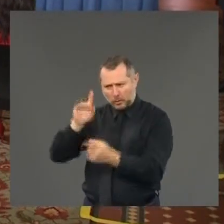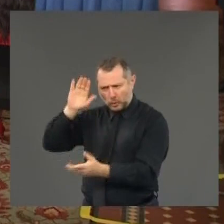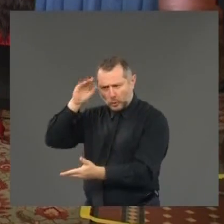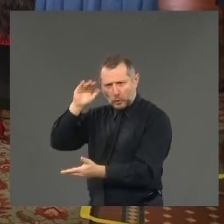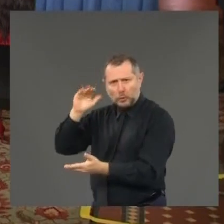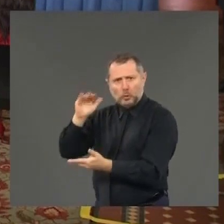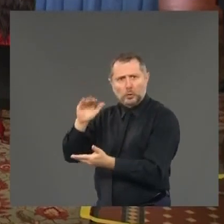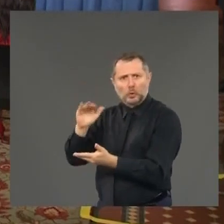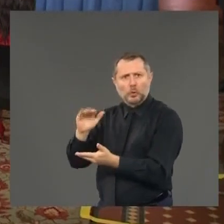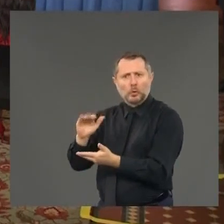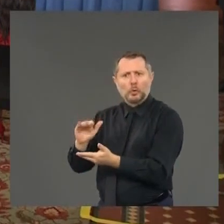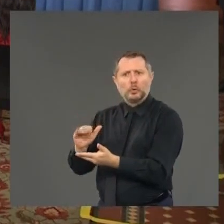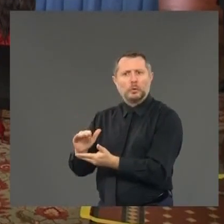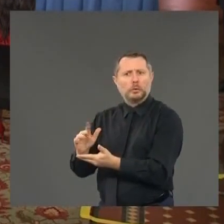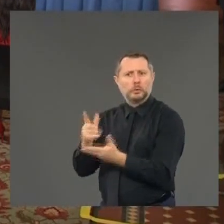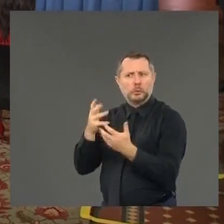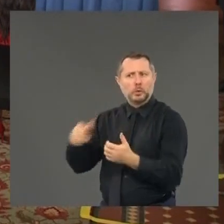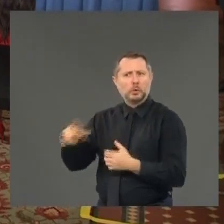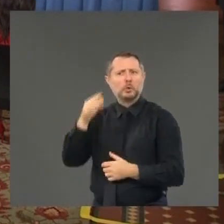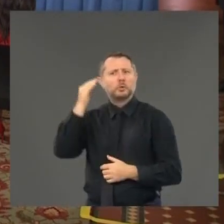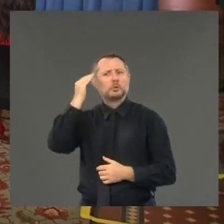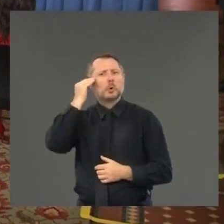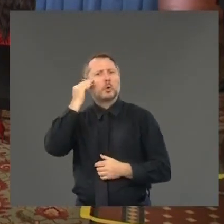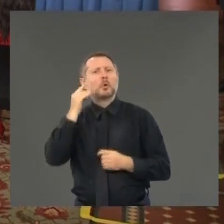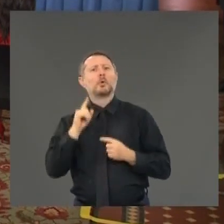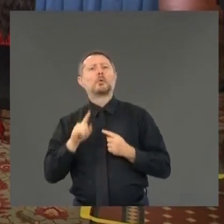A LOT OF FAMILIES TO THE INFECTION RATE GOES DOWN AND